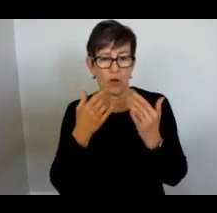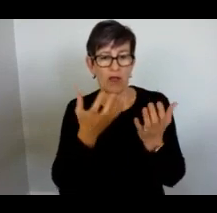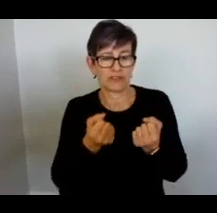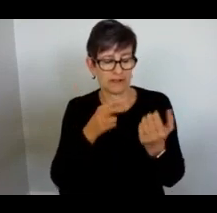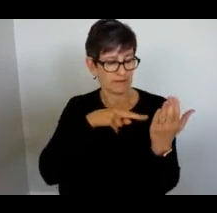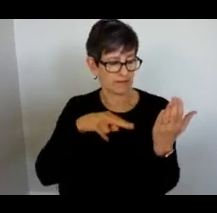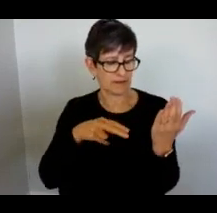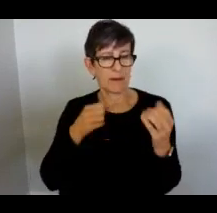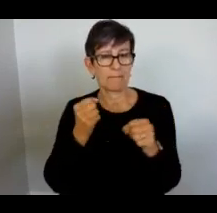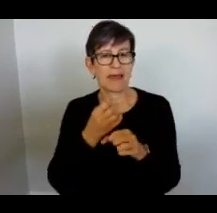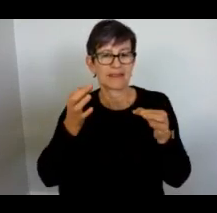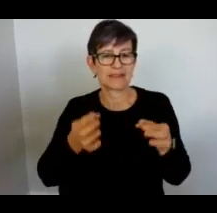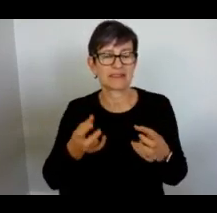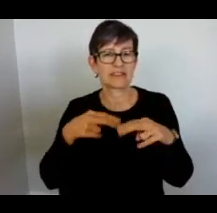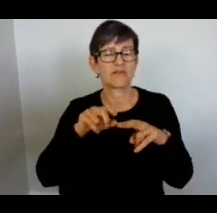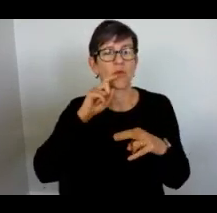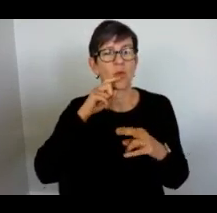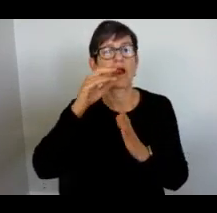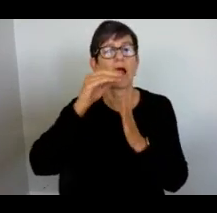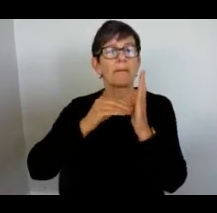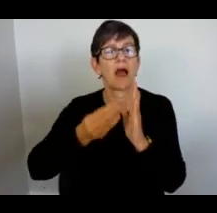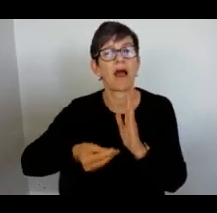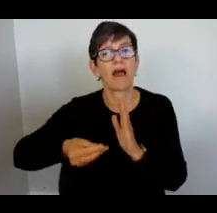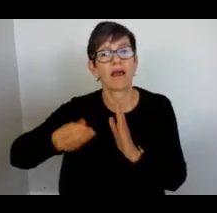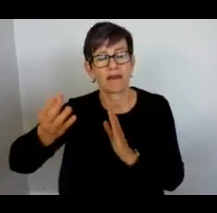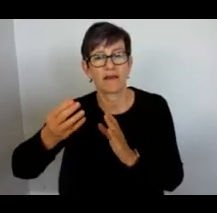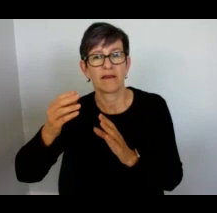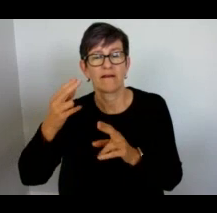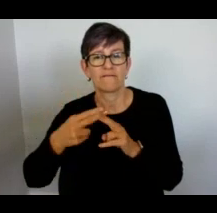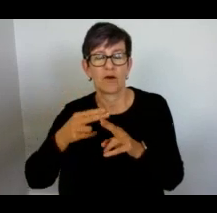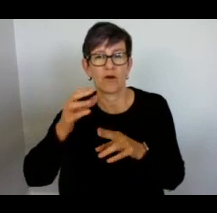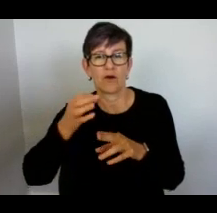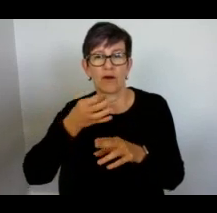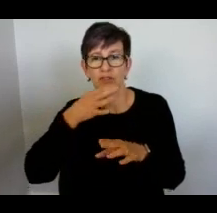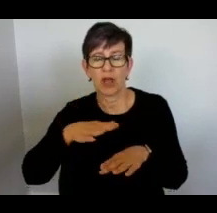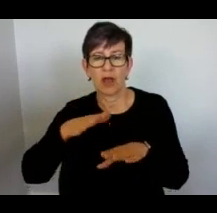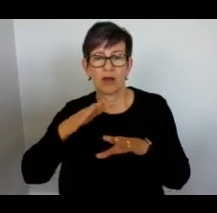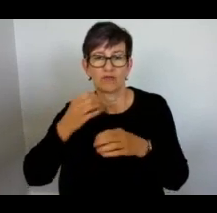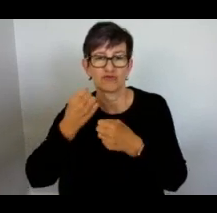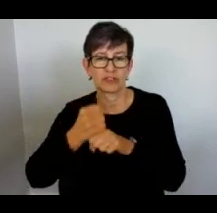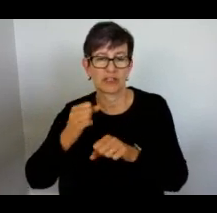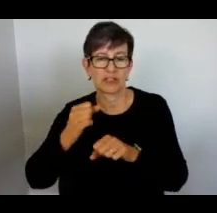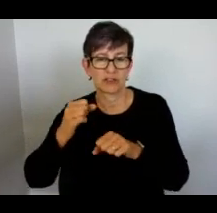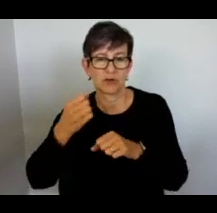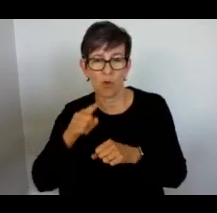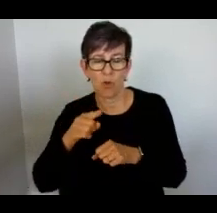an application for a child protection order and if so what type of order that will be.